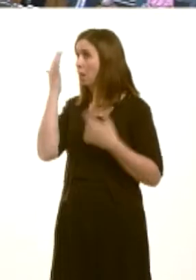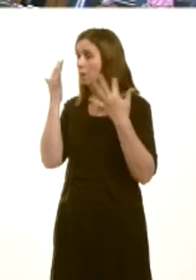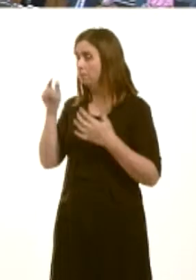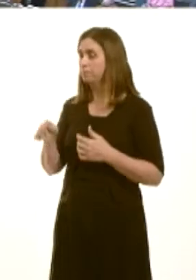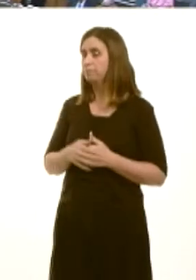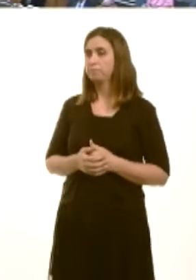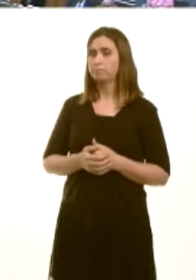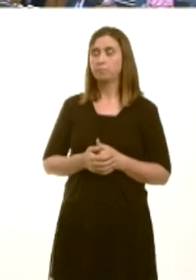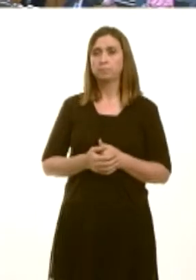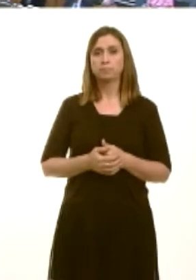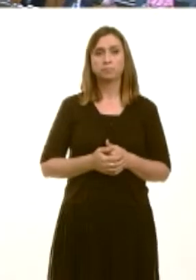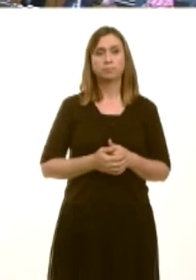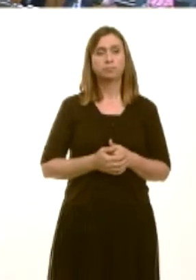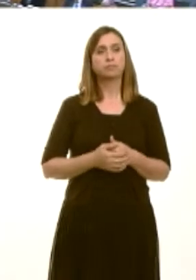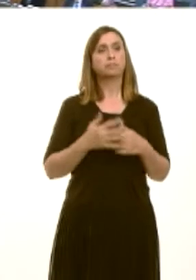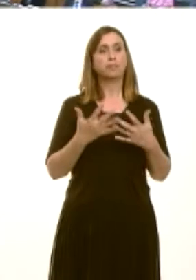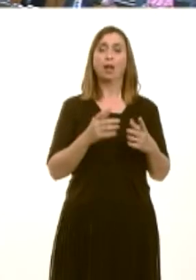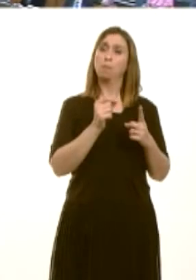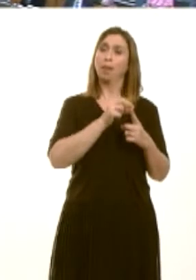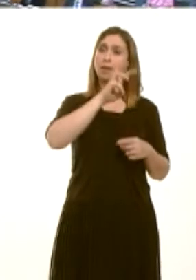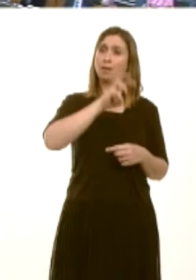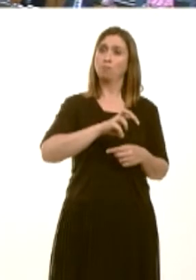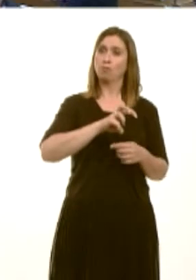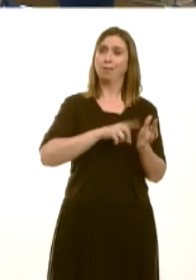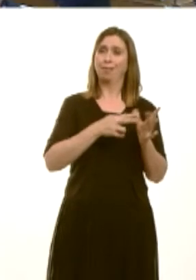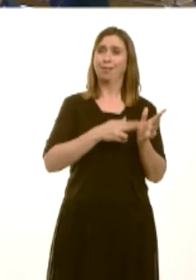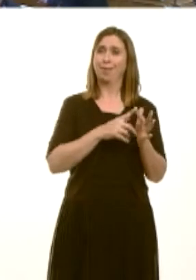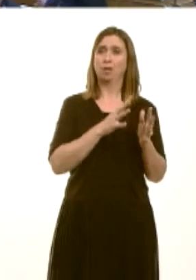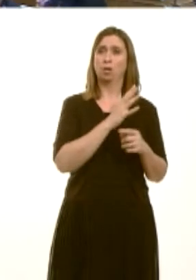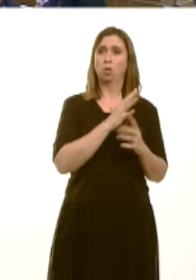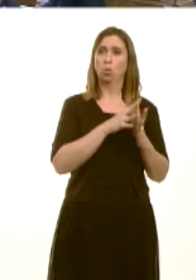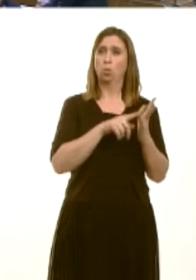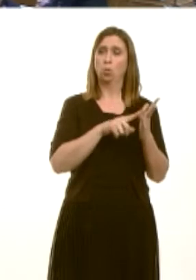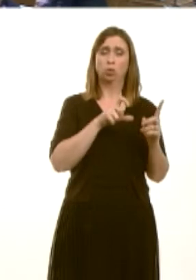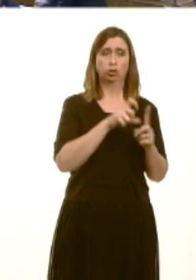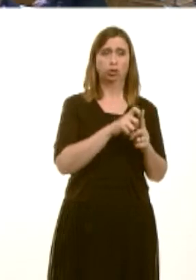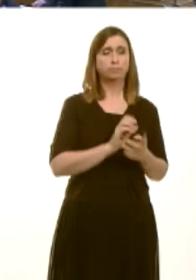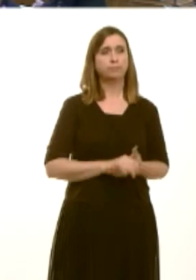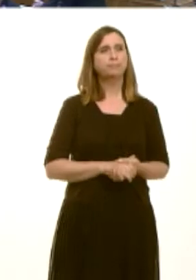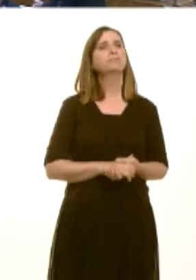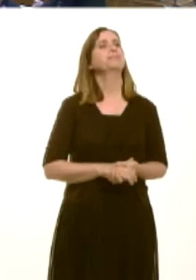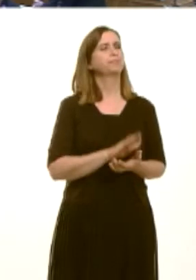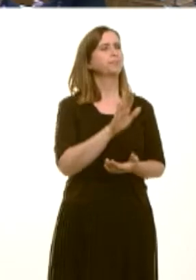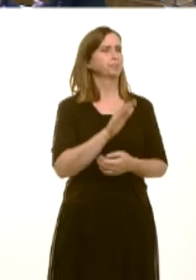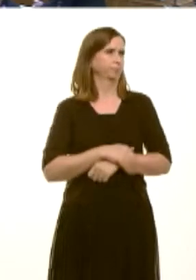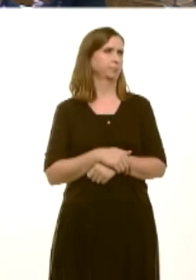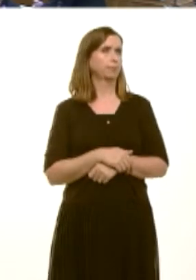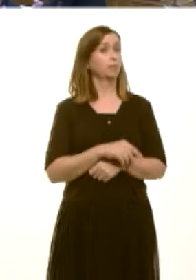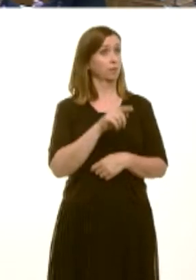and first this afternoon is the leader of Plaid Cymru, Leanne Wood. Leanne Wood: Diolch, Lywydd. First Minister, I listened carefully to the answer that you